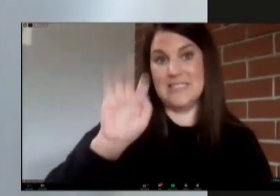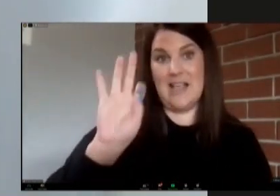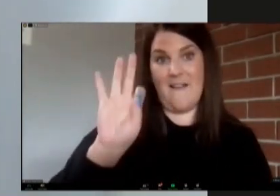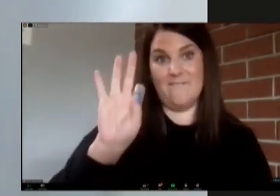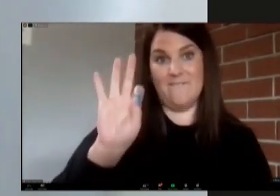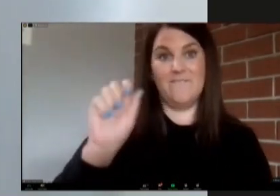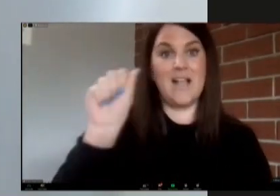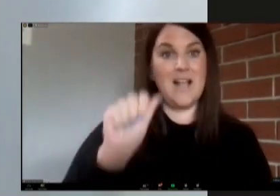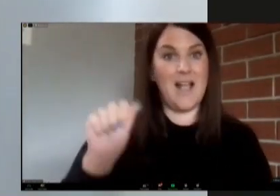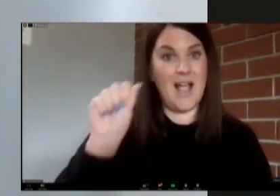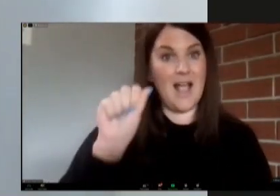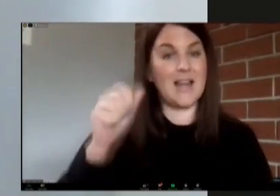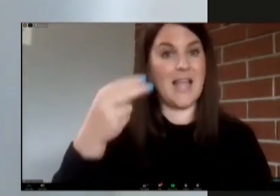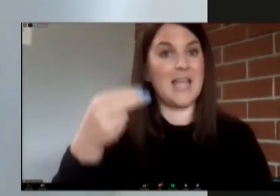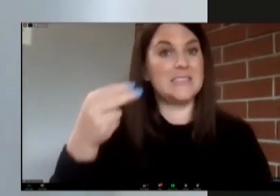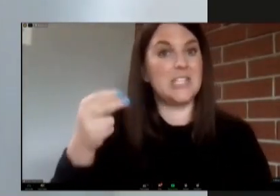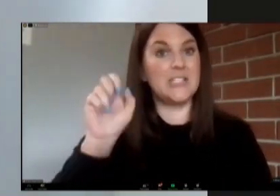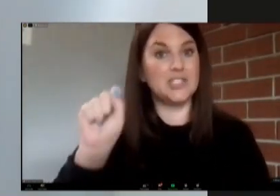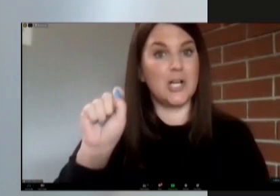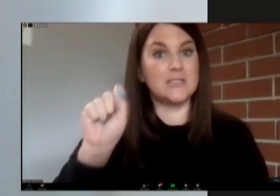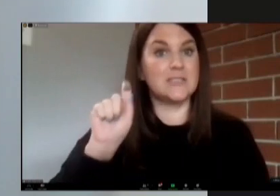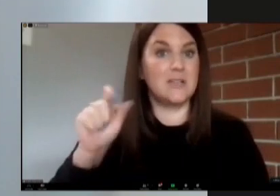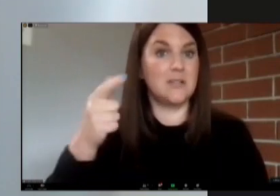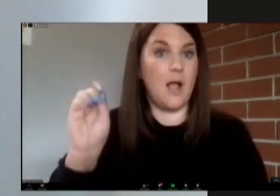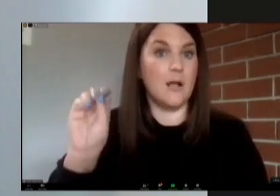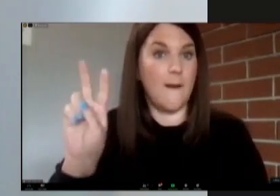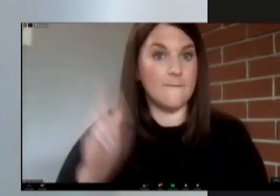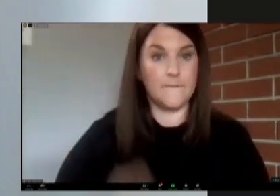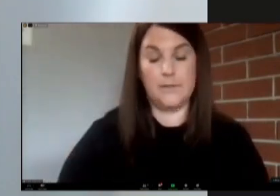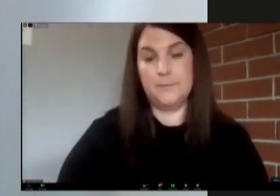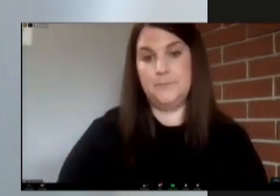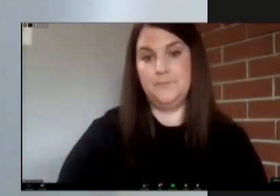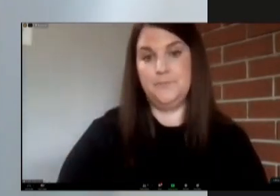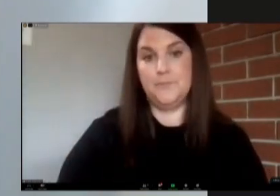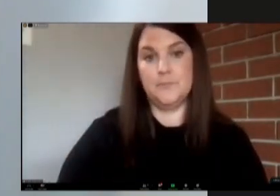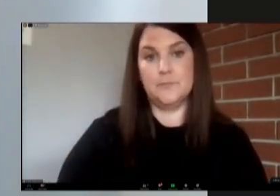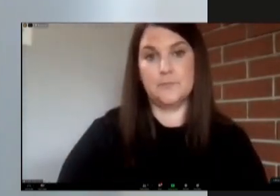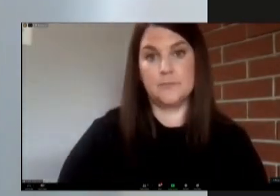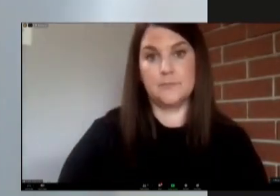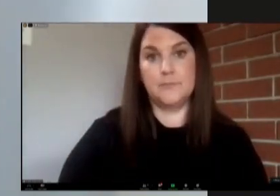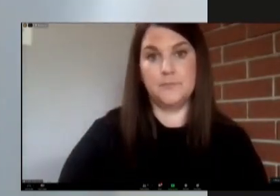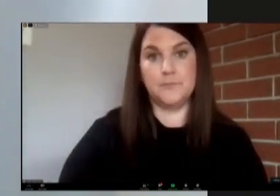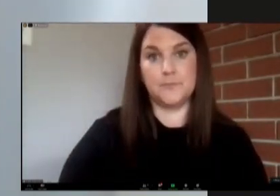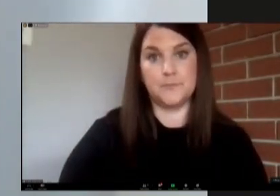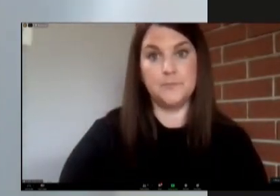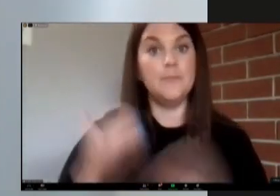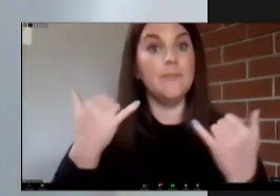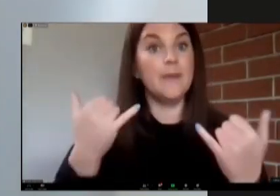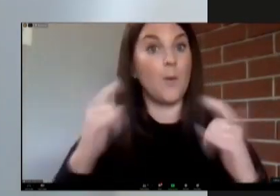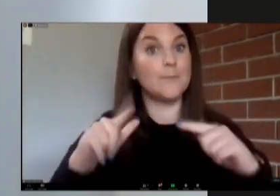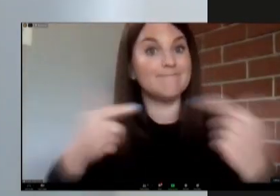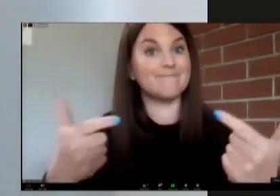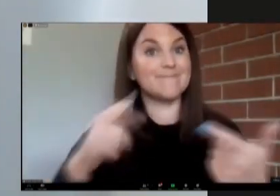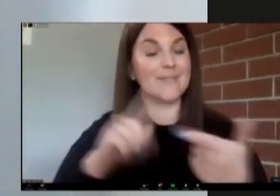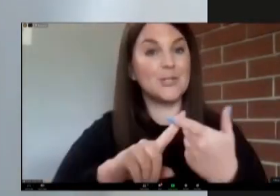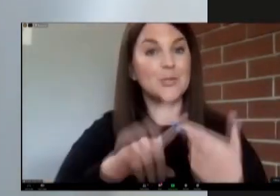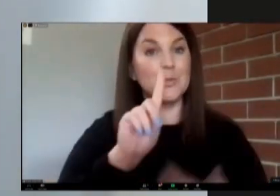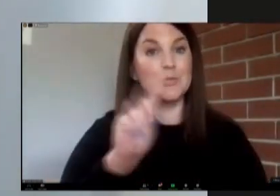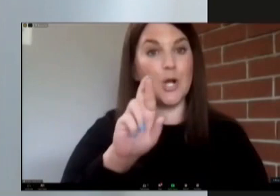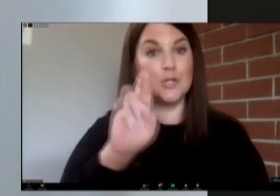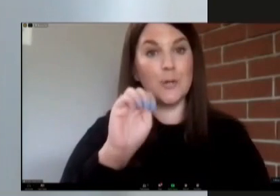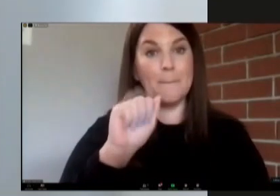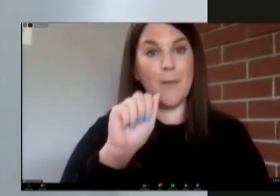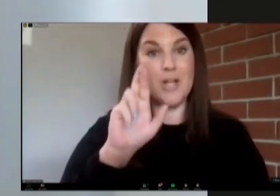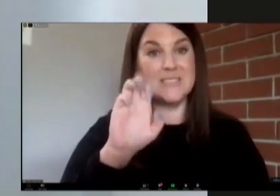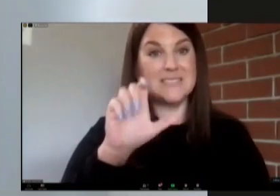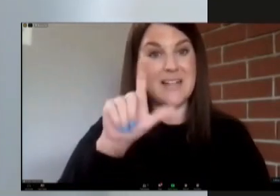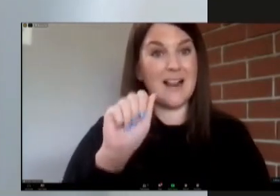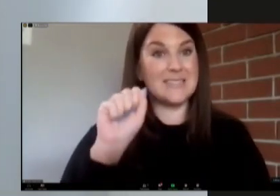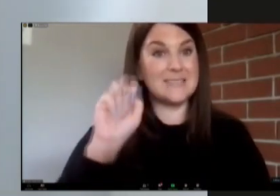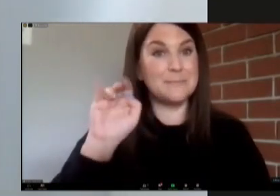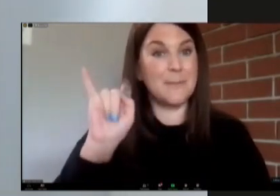With that, I will turn it over to Dr. Marcella Nunez-Smith, Chair of the task force.